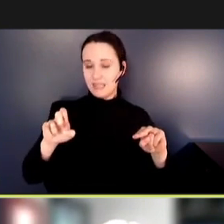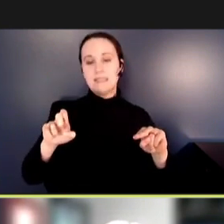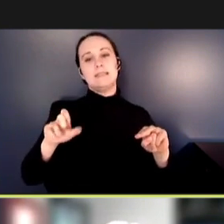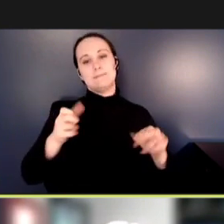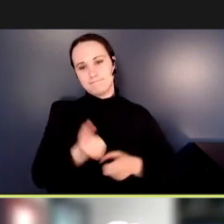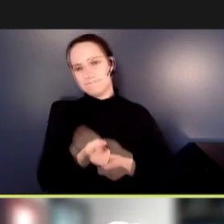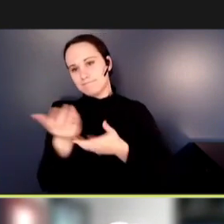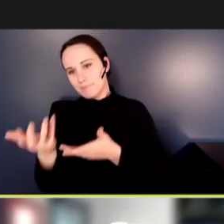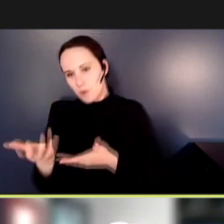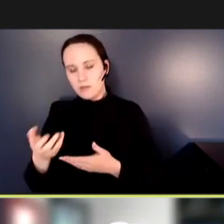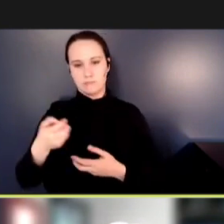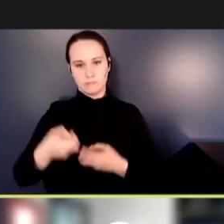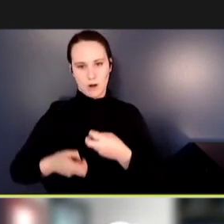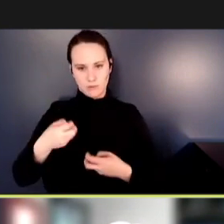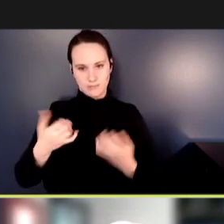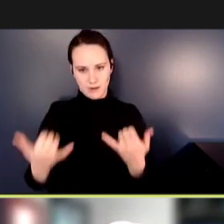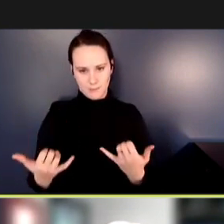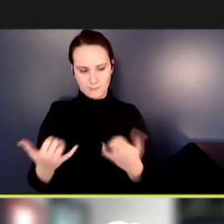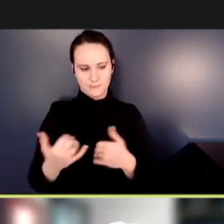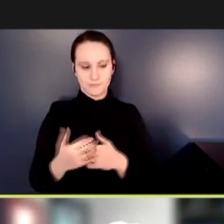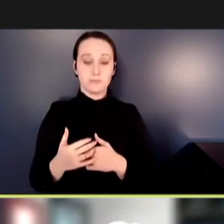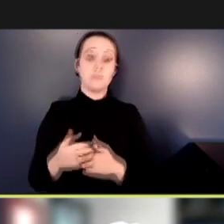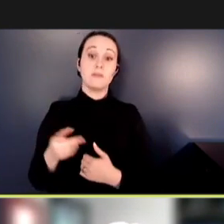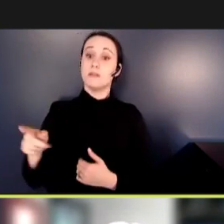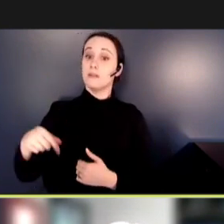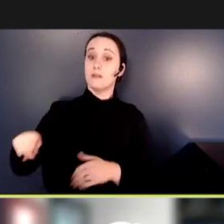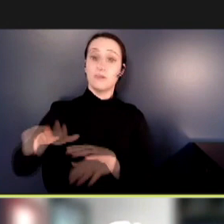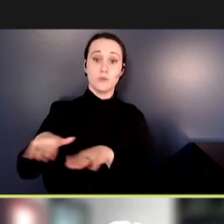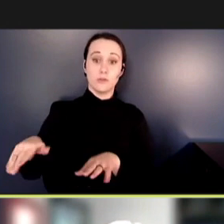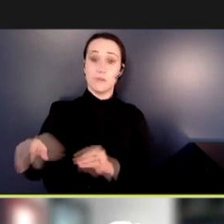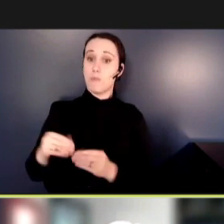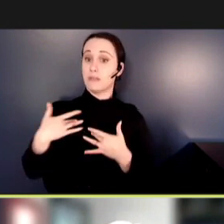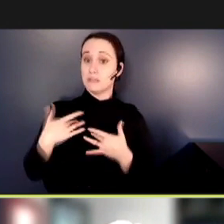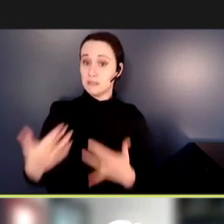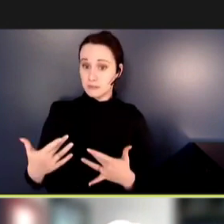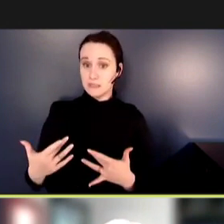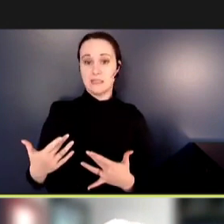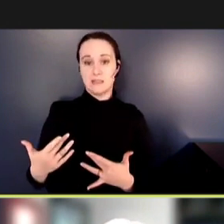problems. These children are also more likely to externalize the behavioral